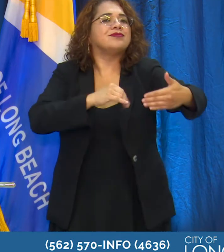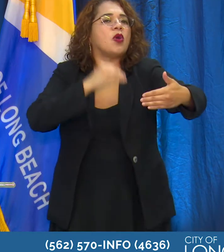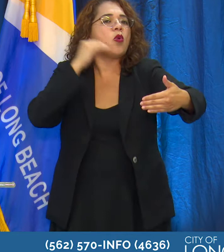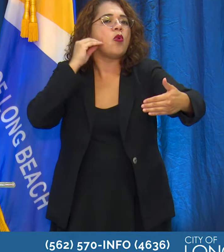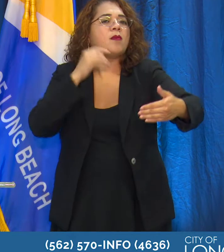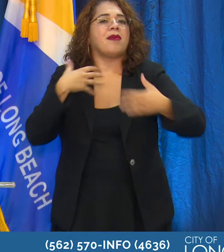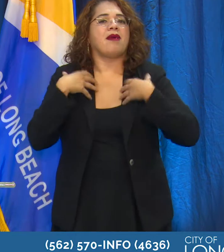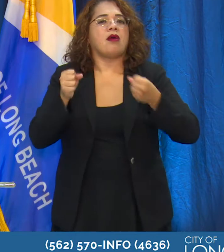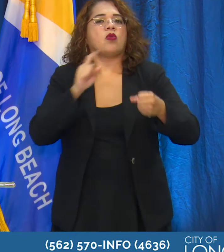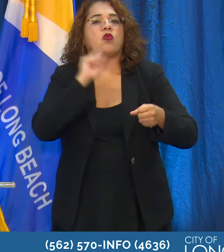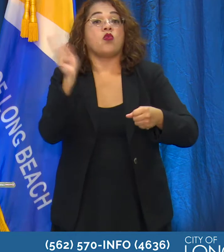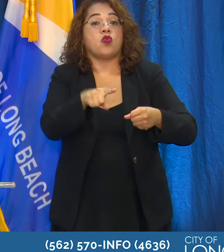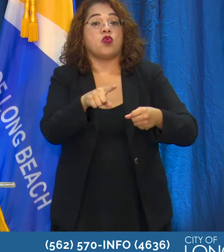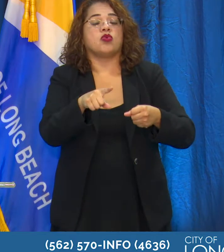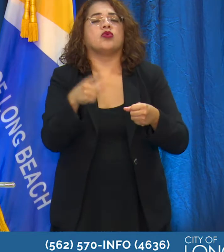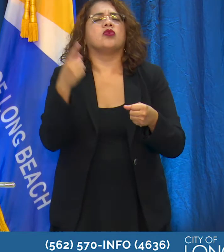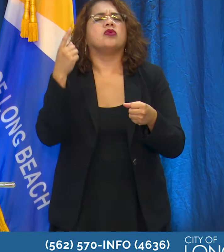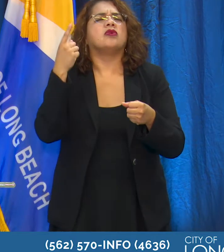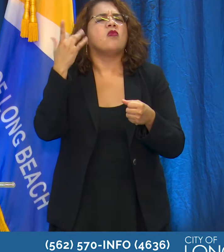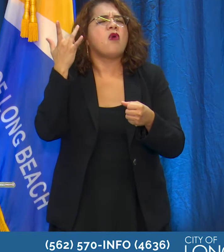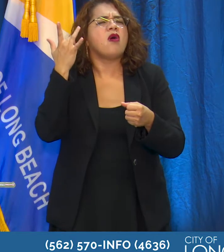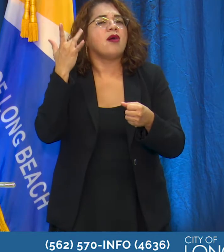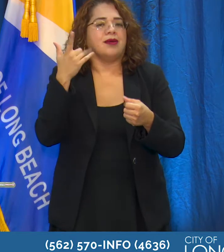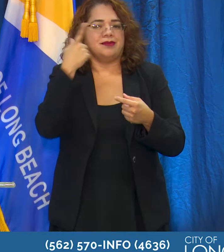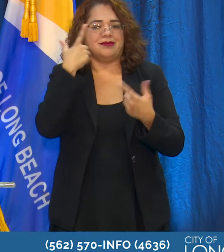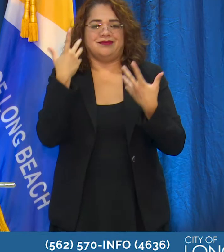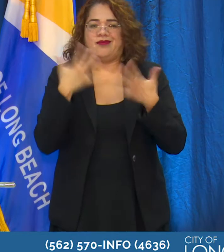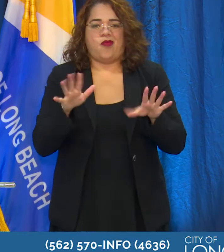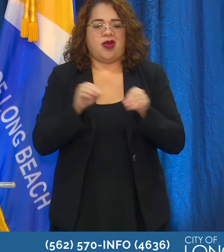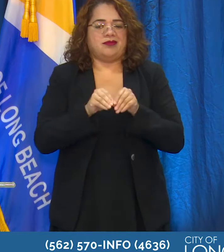to prevent the spread of COVID-19.